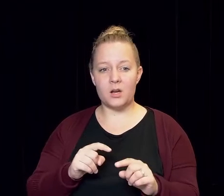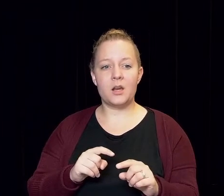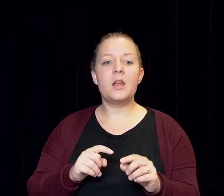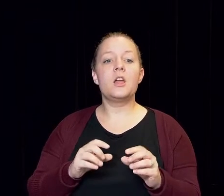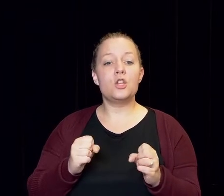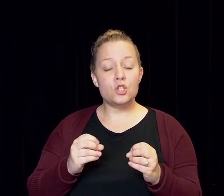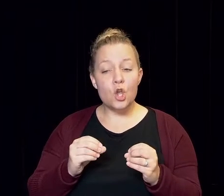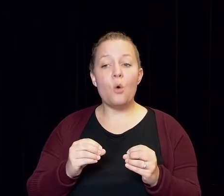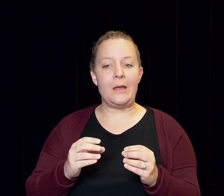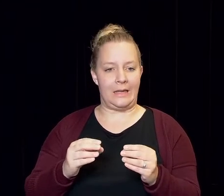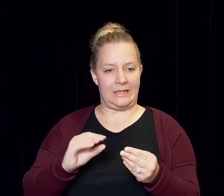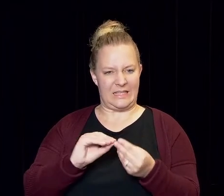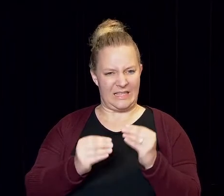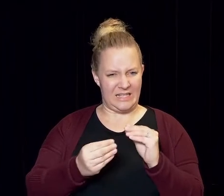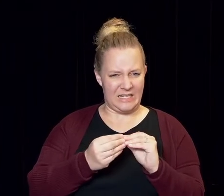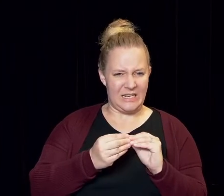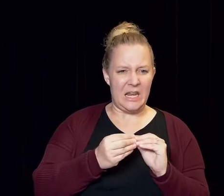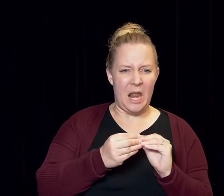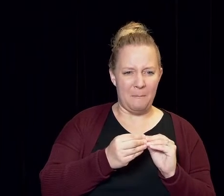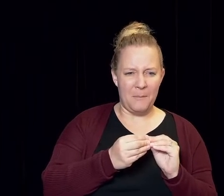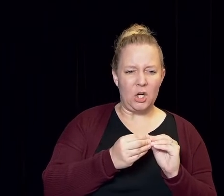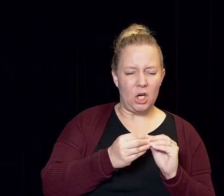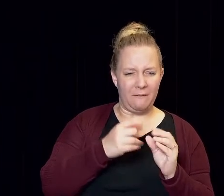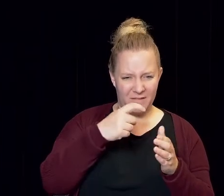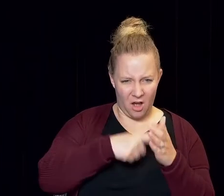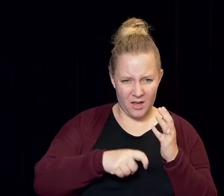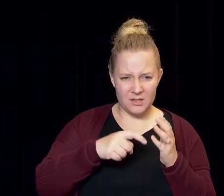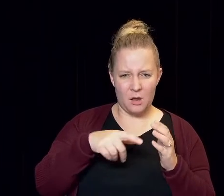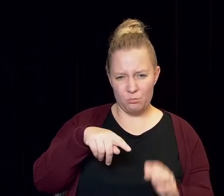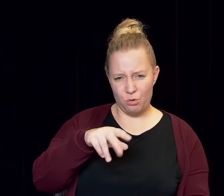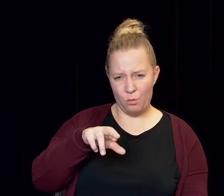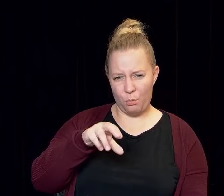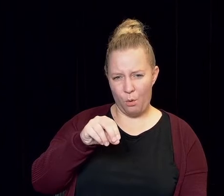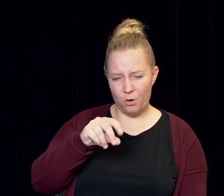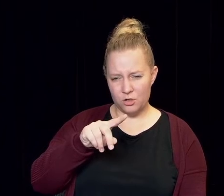ordered? Okay, let's take a look. First off, my apologies! This is the incorrect labeling of